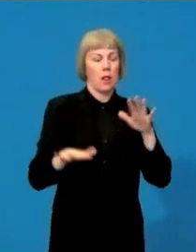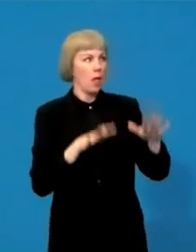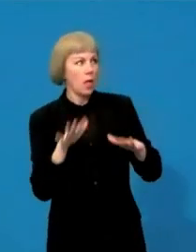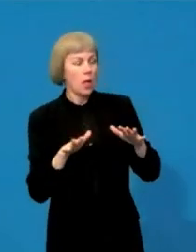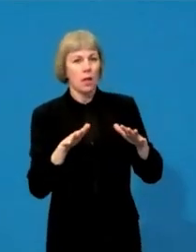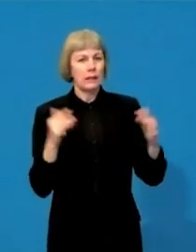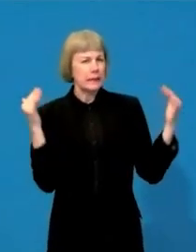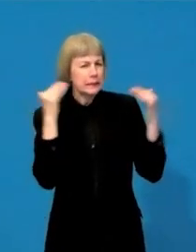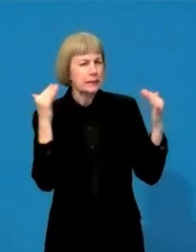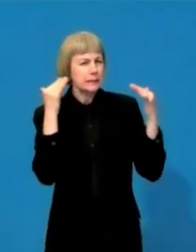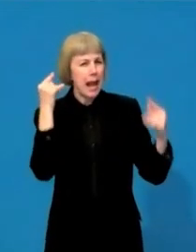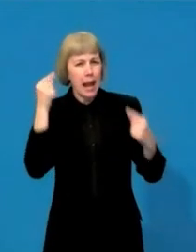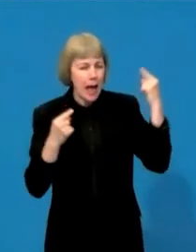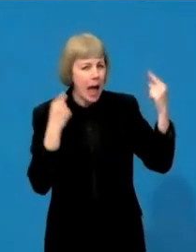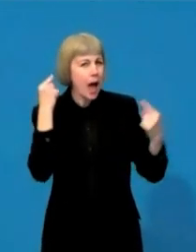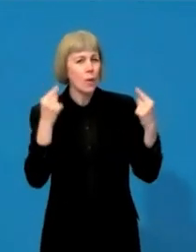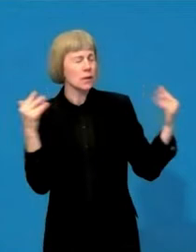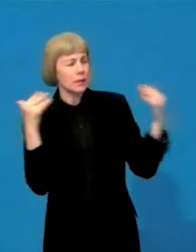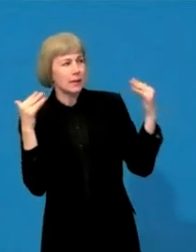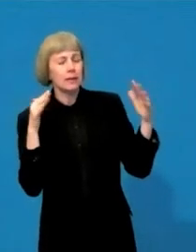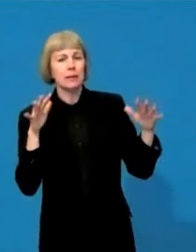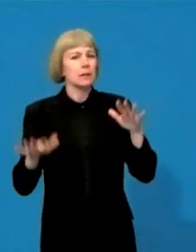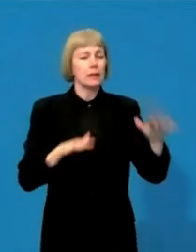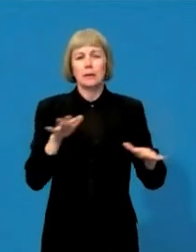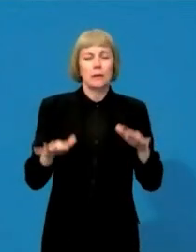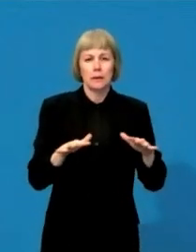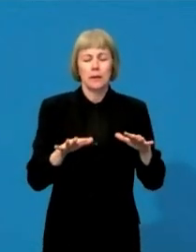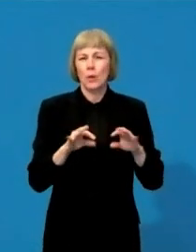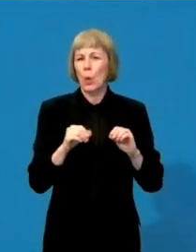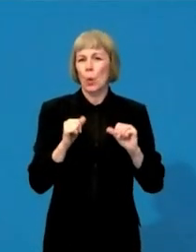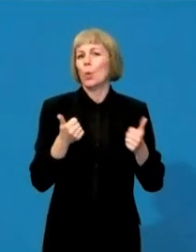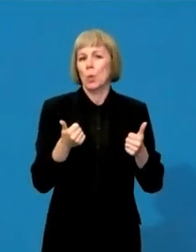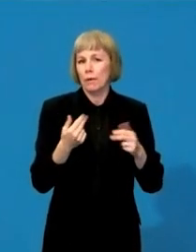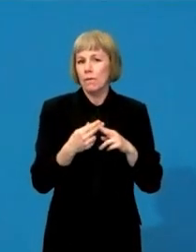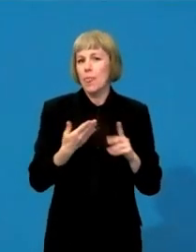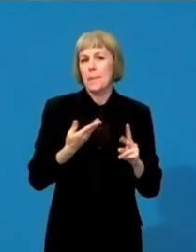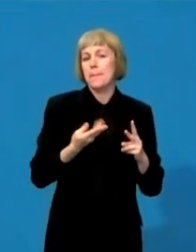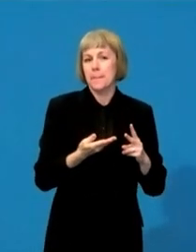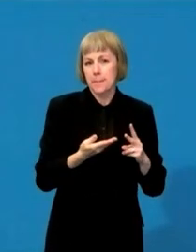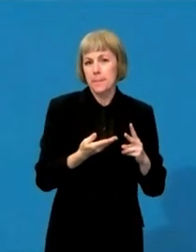noises. So, being in the city that's always busy, so always bright, always loud, I don't